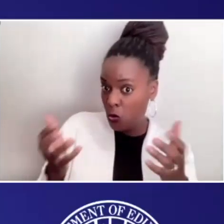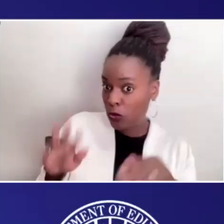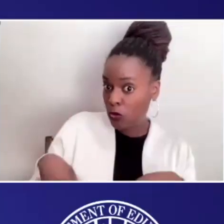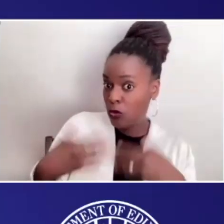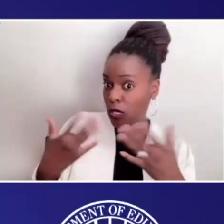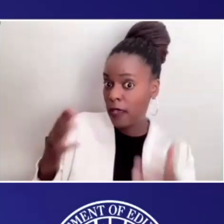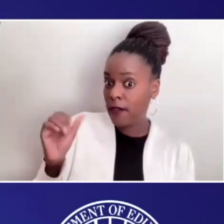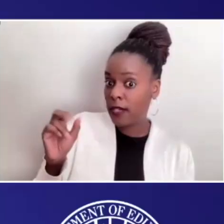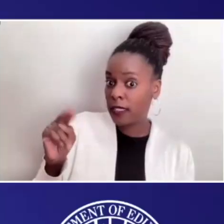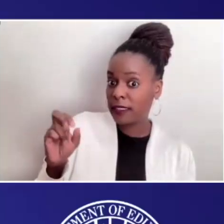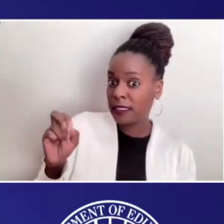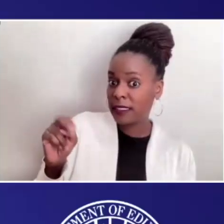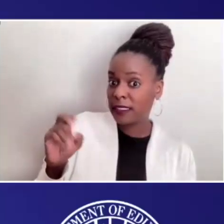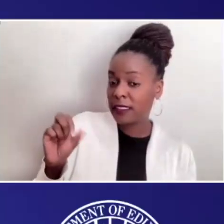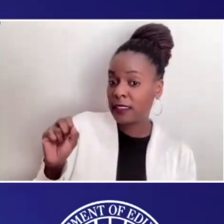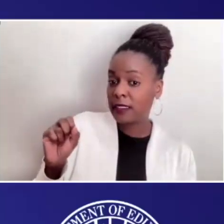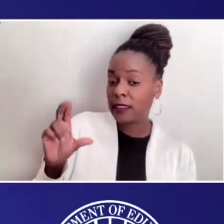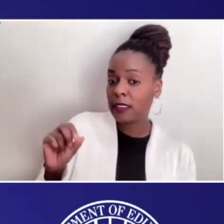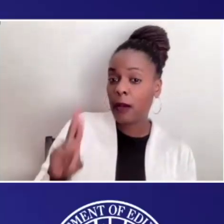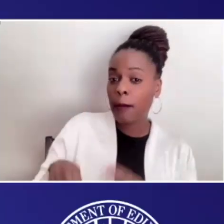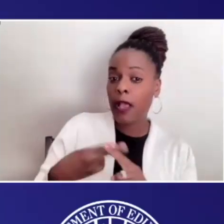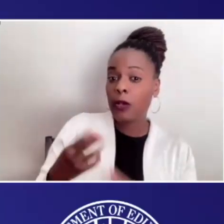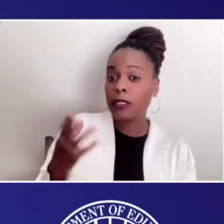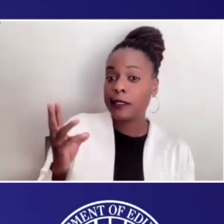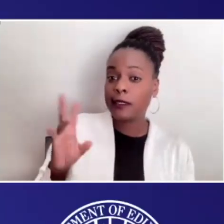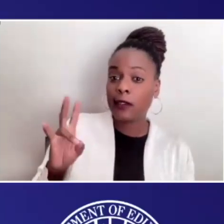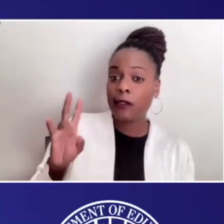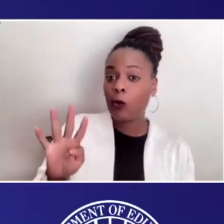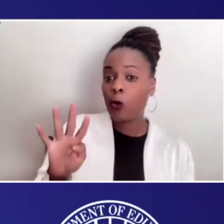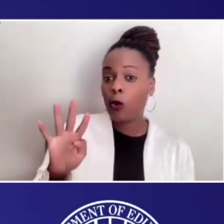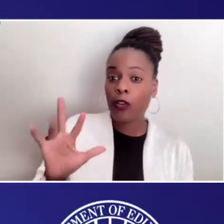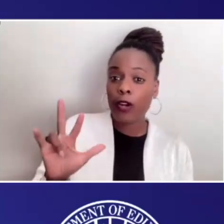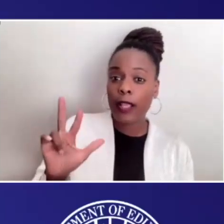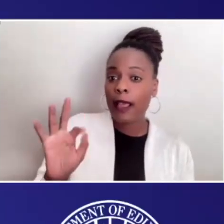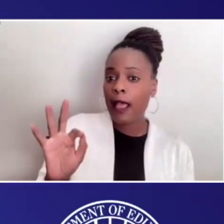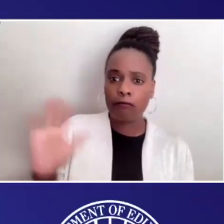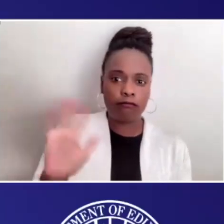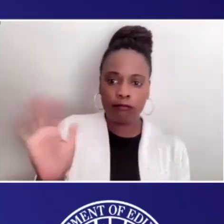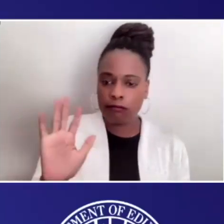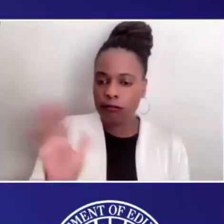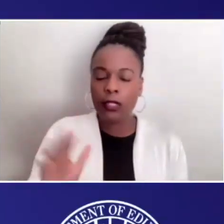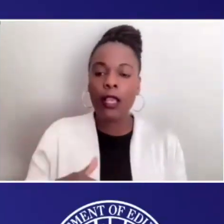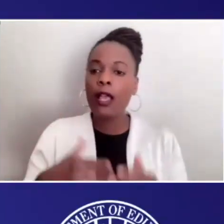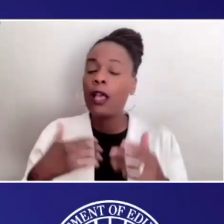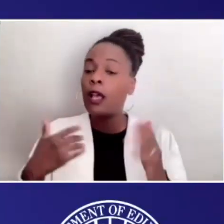67439? We are going to say, as we present the whole RISE,